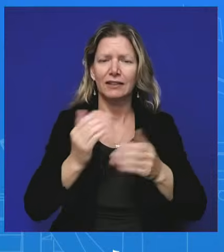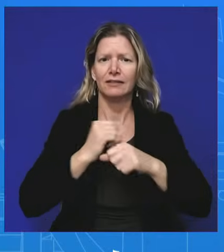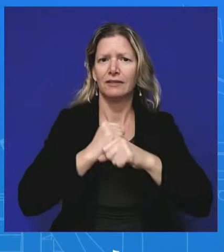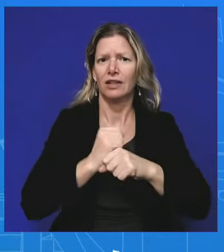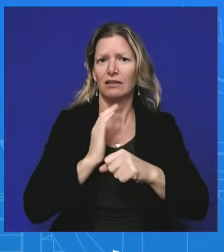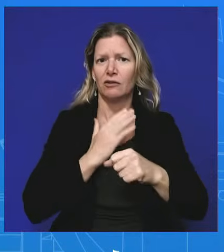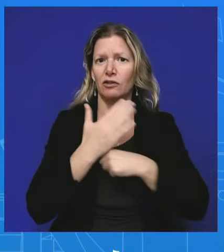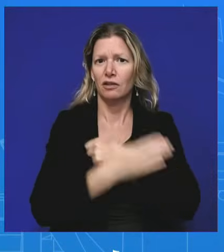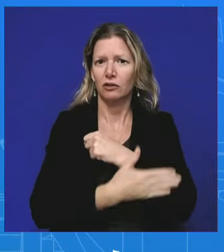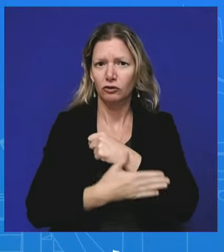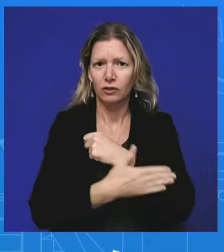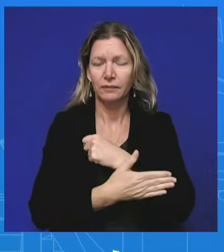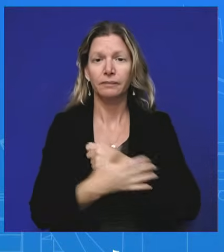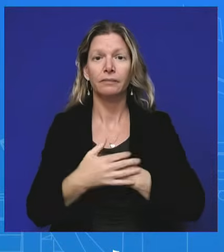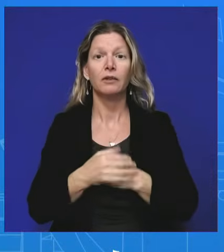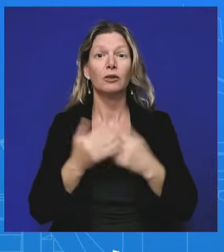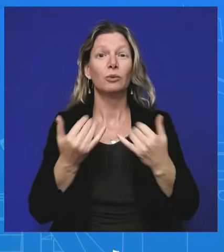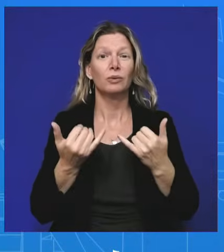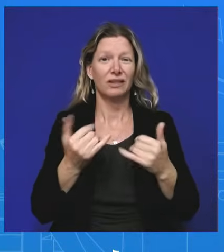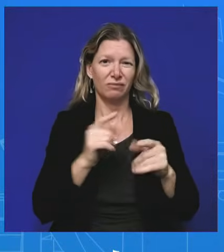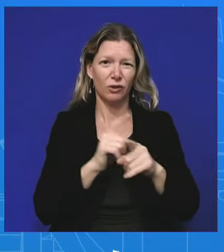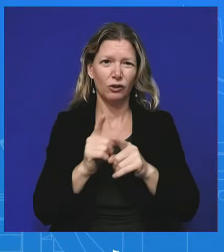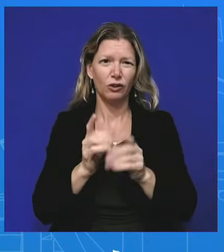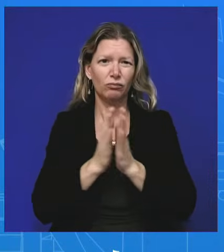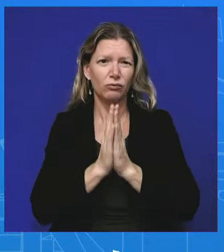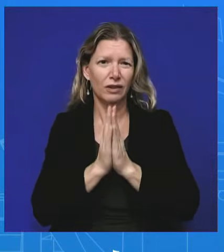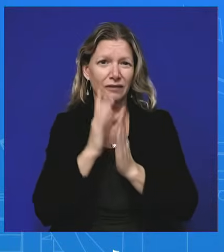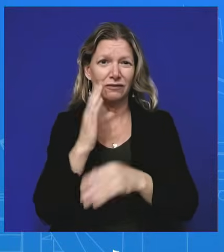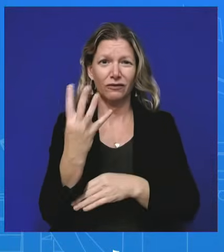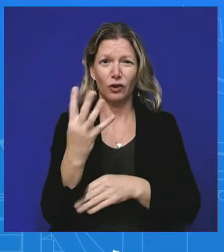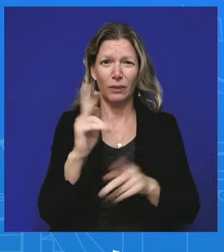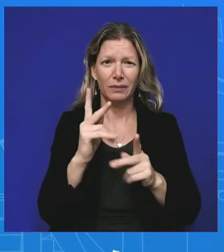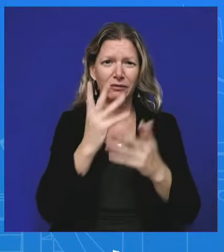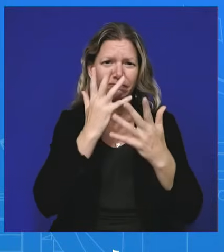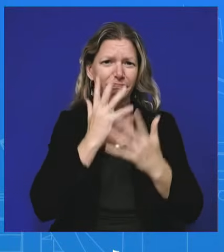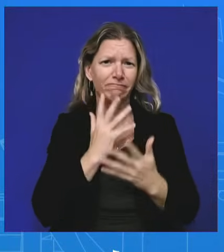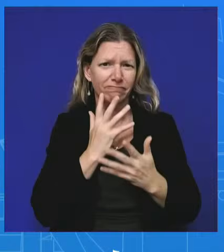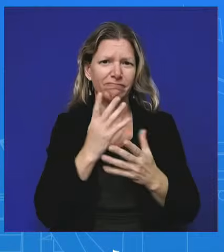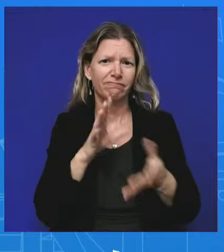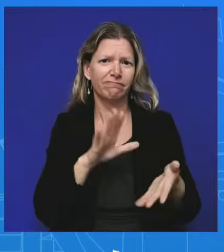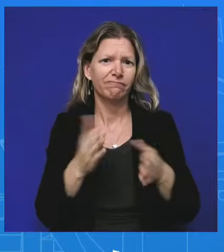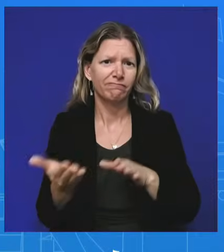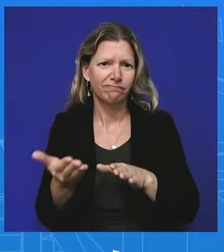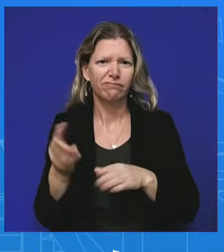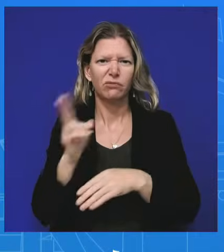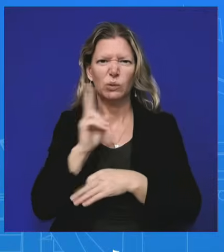following the deadly storms that ripped through Texas yesterday. We are also thinking of those who were injured